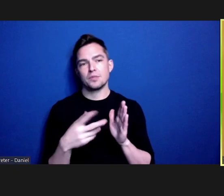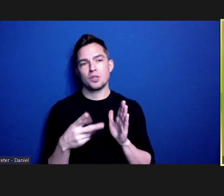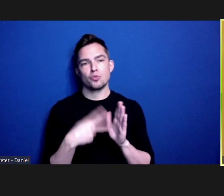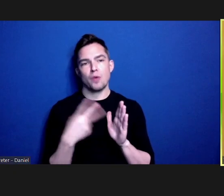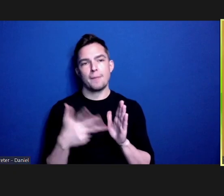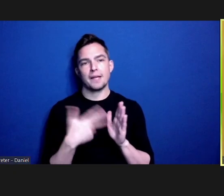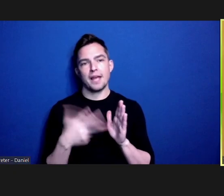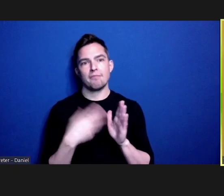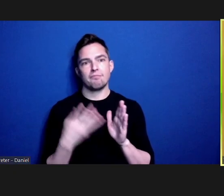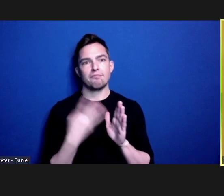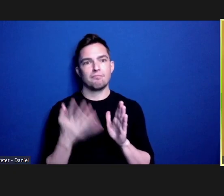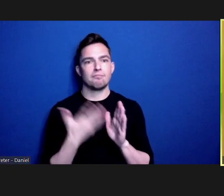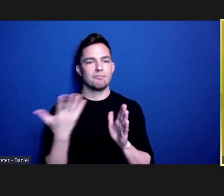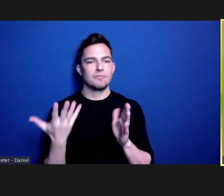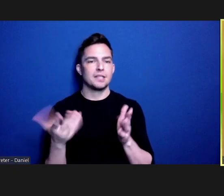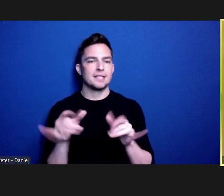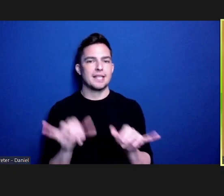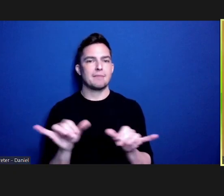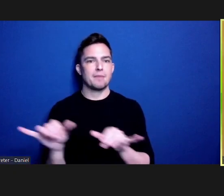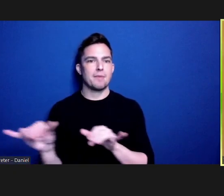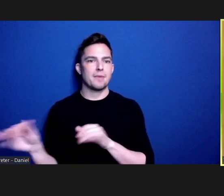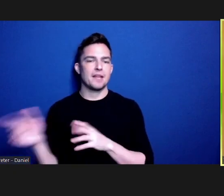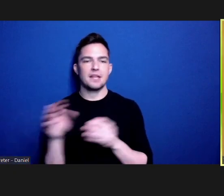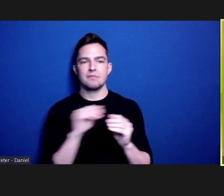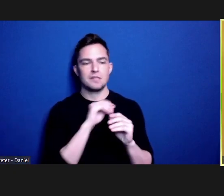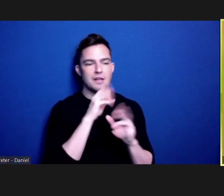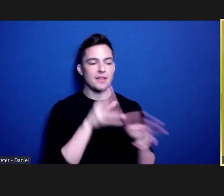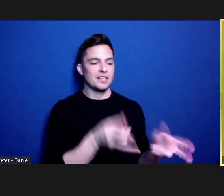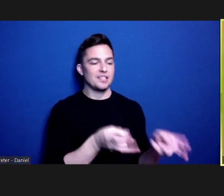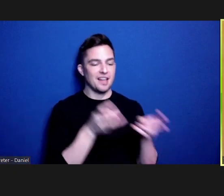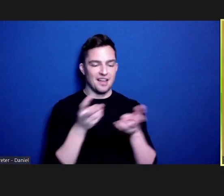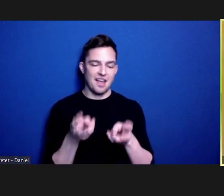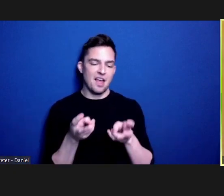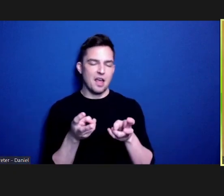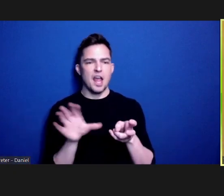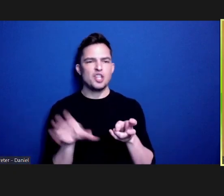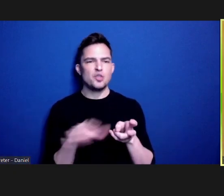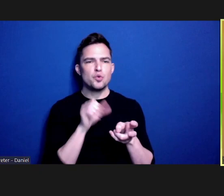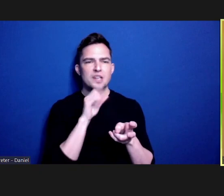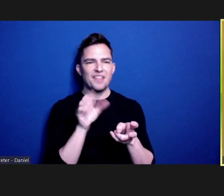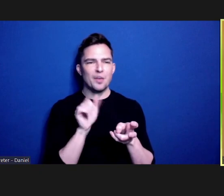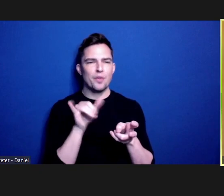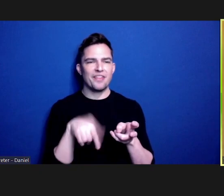over again. And then there's nothing done with it. So it's very important, it's of vital